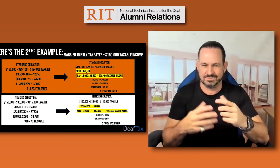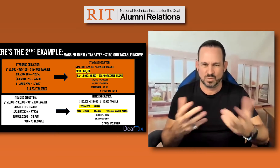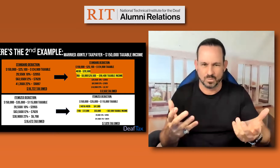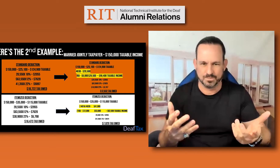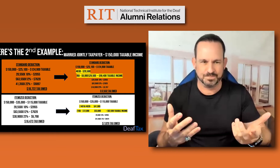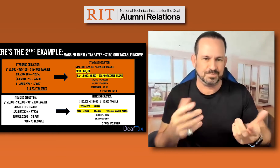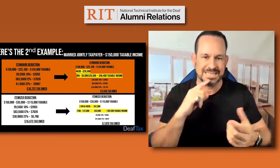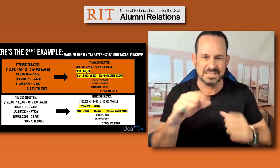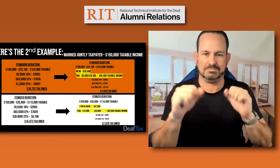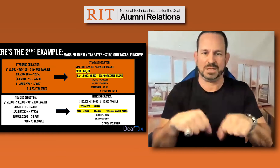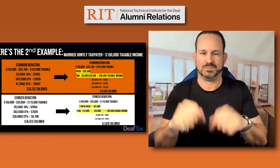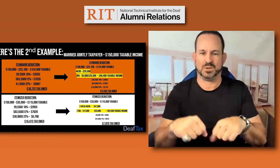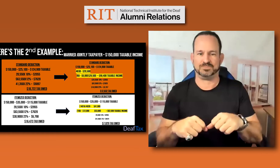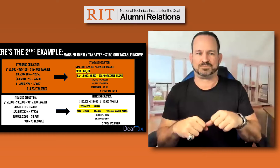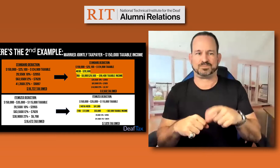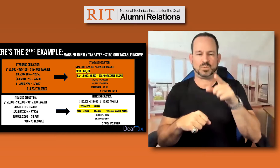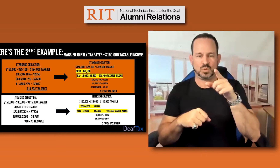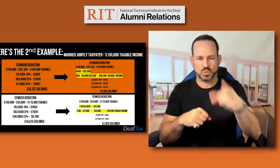So that's quite, quite different.